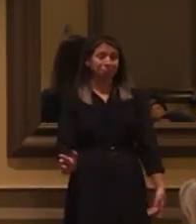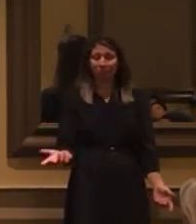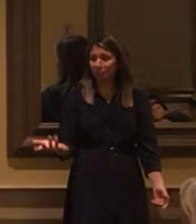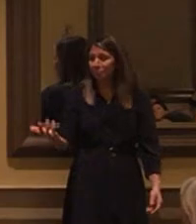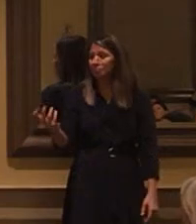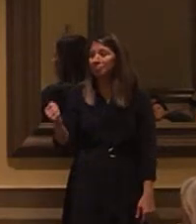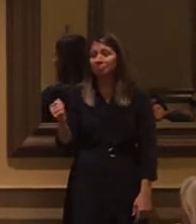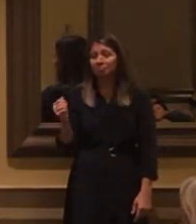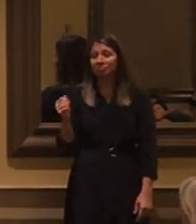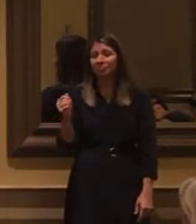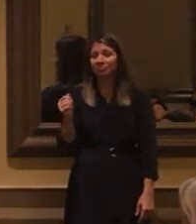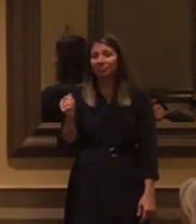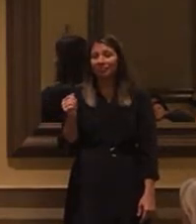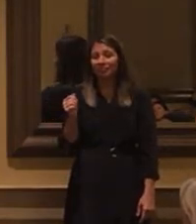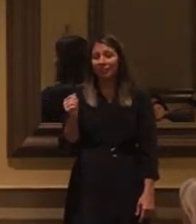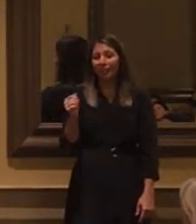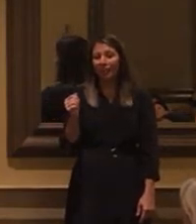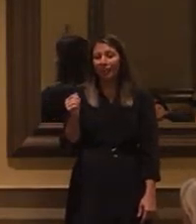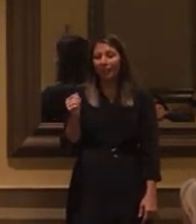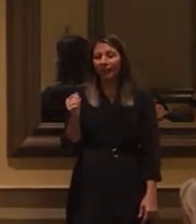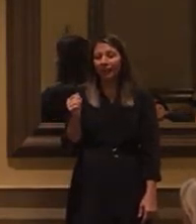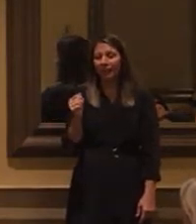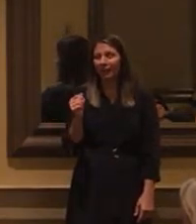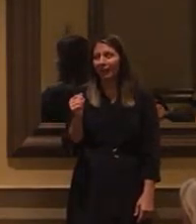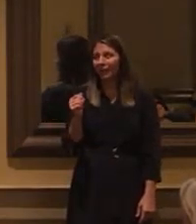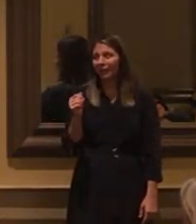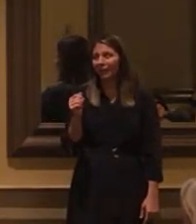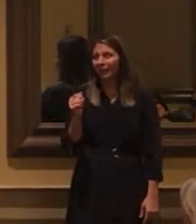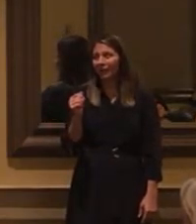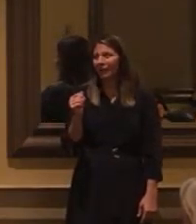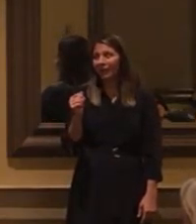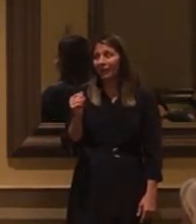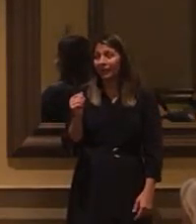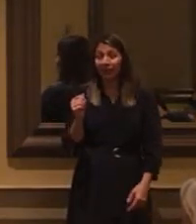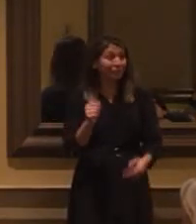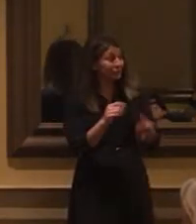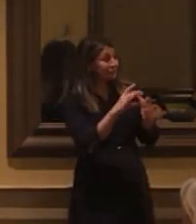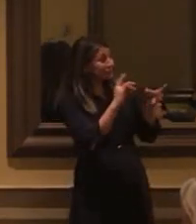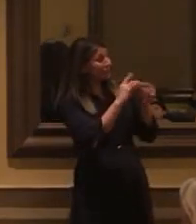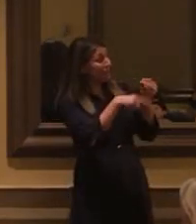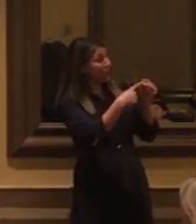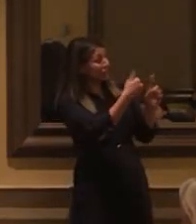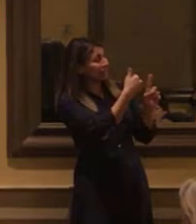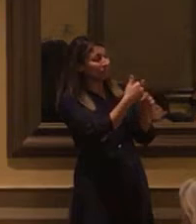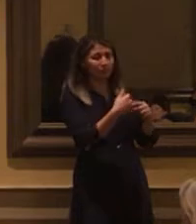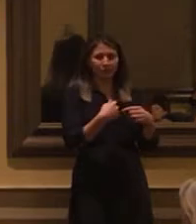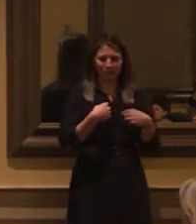(CROSSTALK)